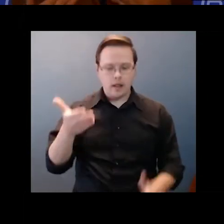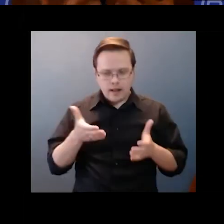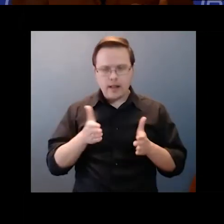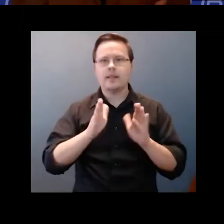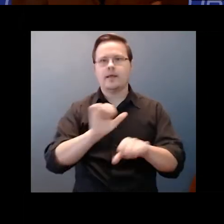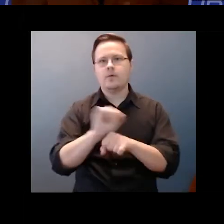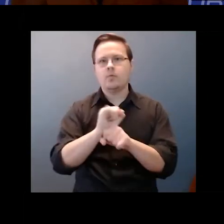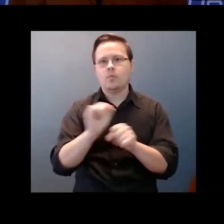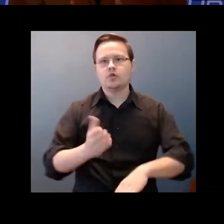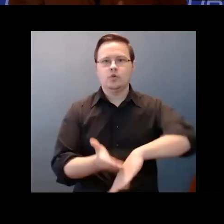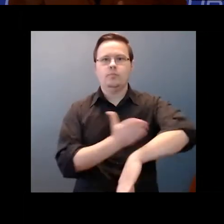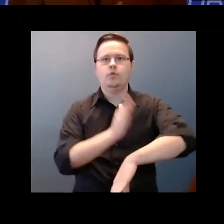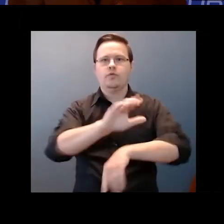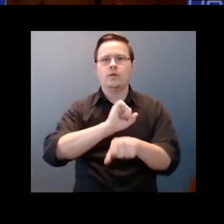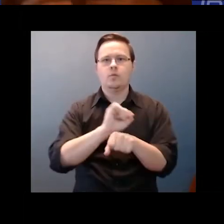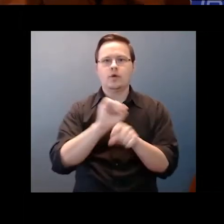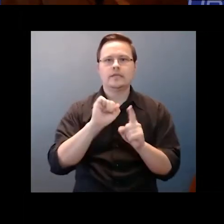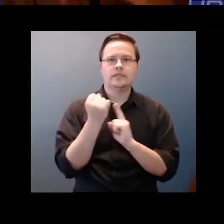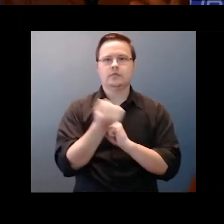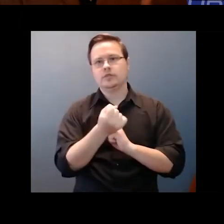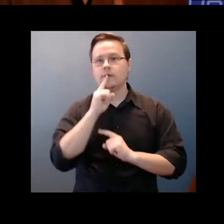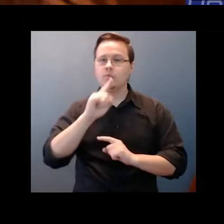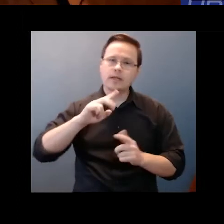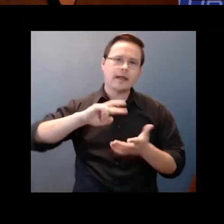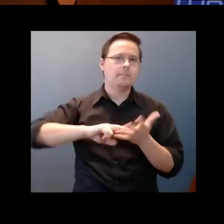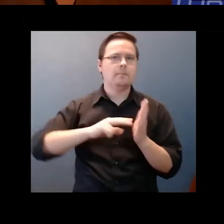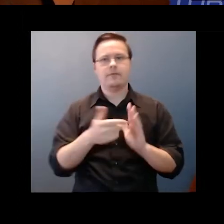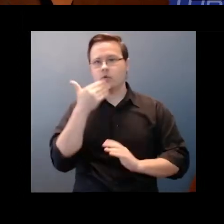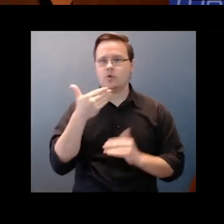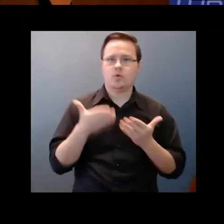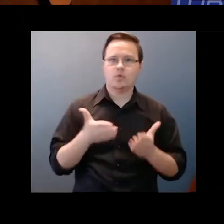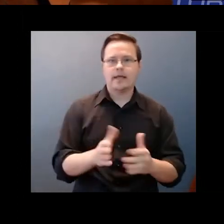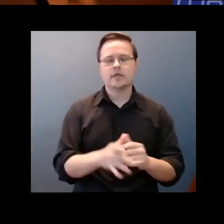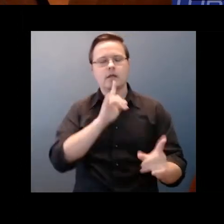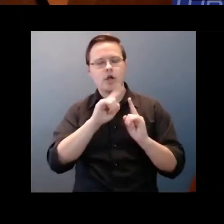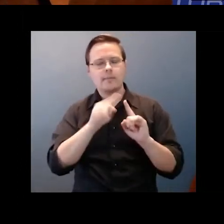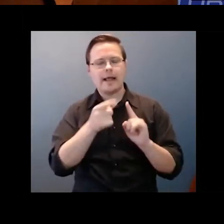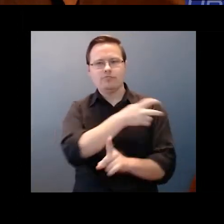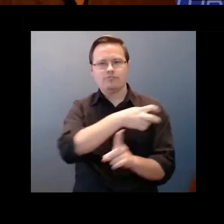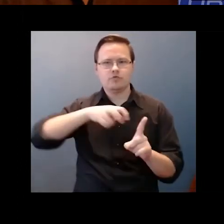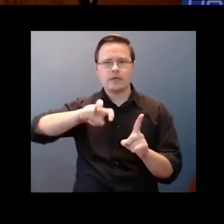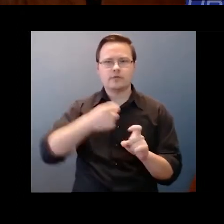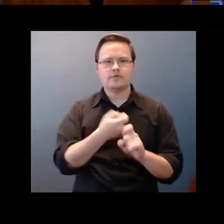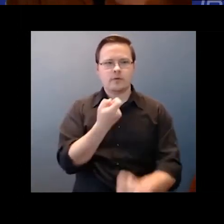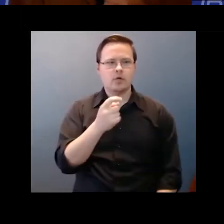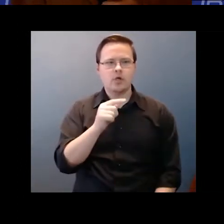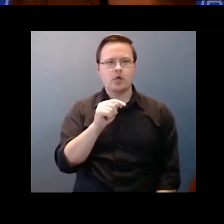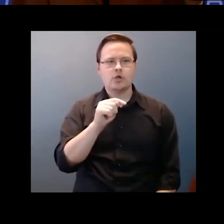their work conditions in meaningful ways. And talk about the transition from Turkopticon in the software project to Turkopticon as